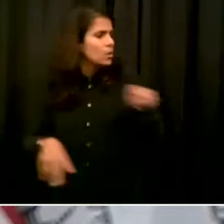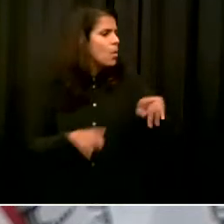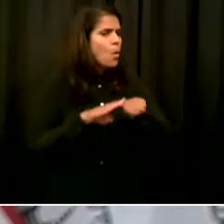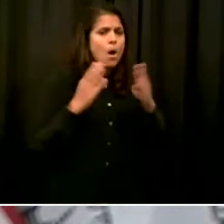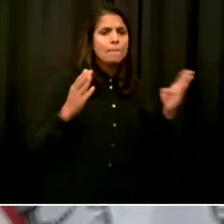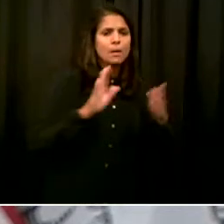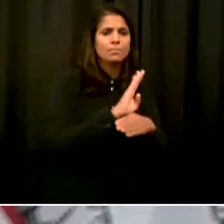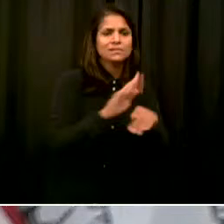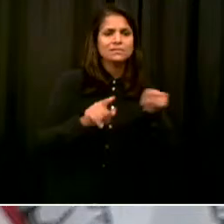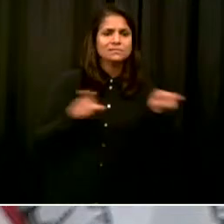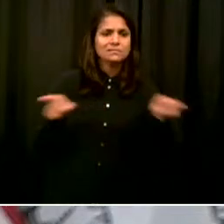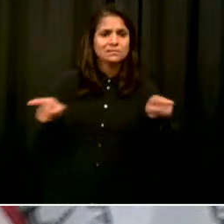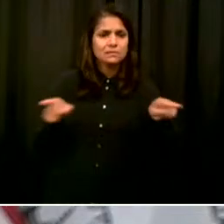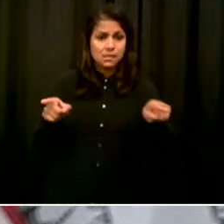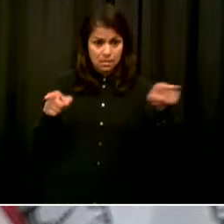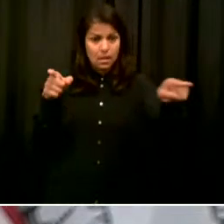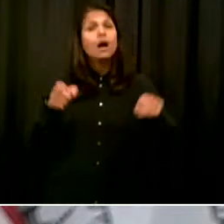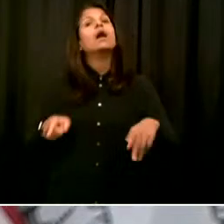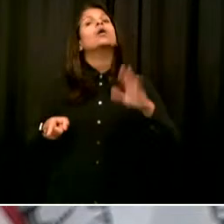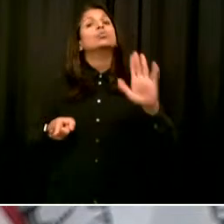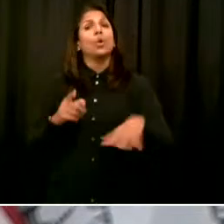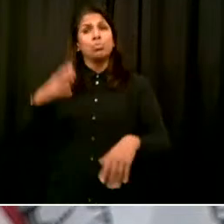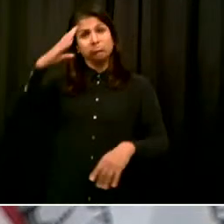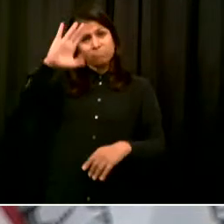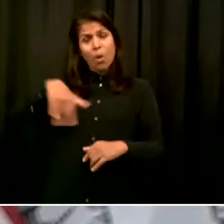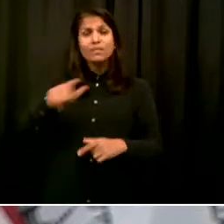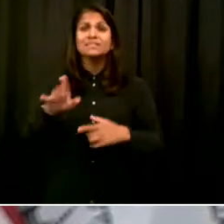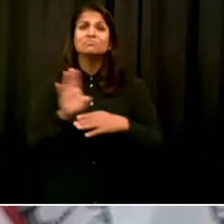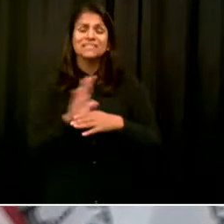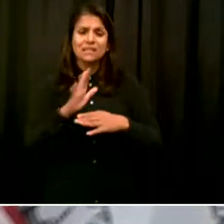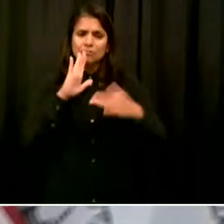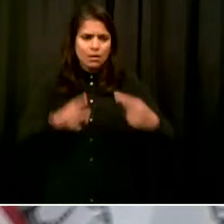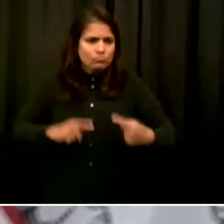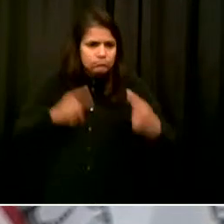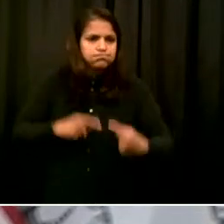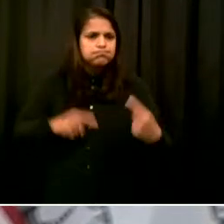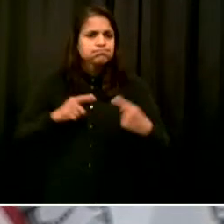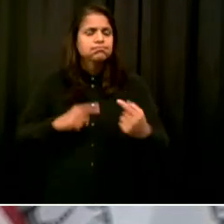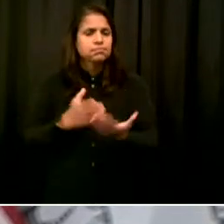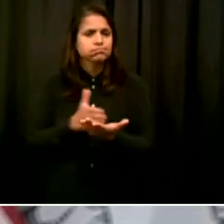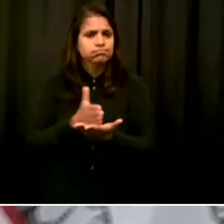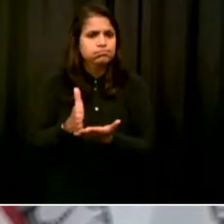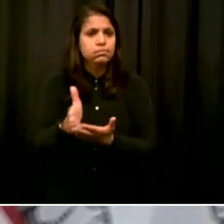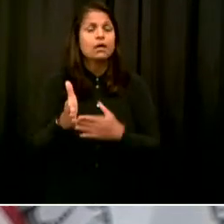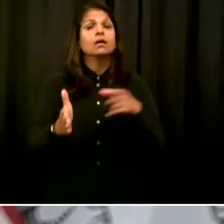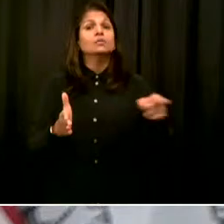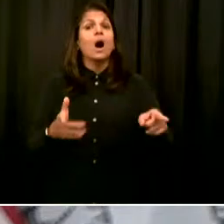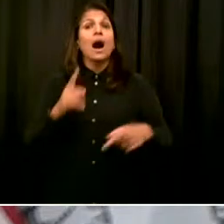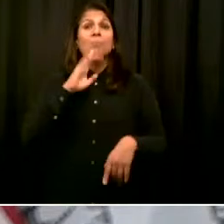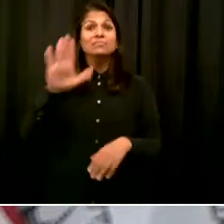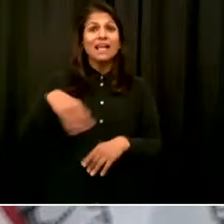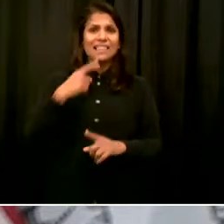AND IF THEY GET SUPPORT, THEY CAN. WE DO KNOW IT IS GOING TO BE TOUGH FOR SMALL BUSINESSES